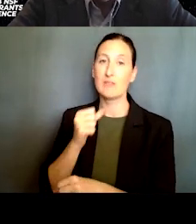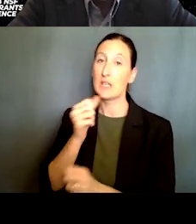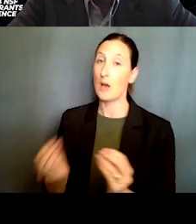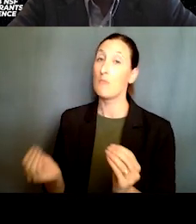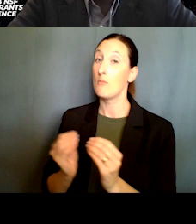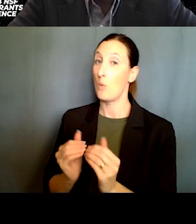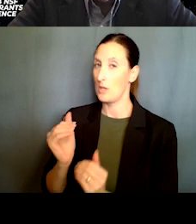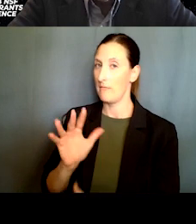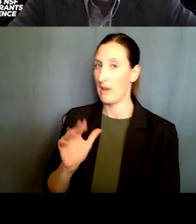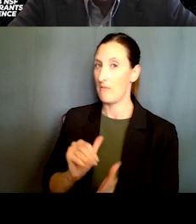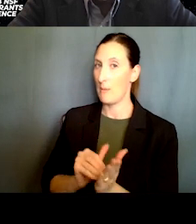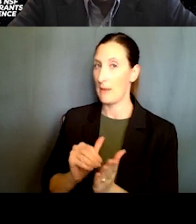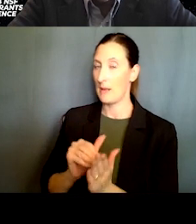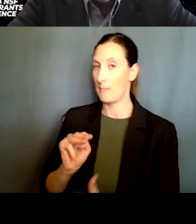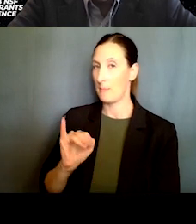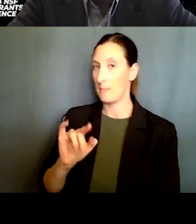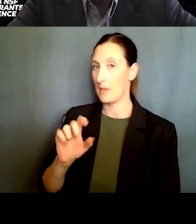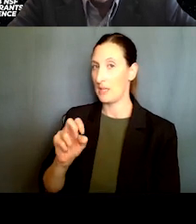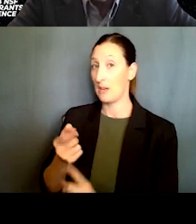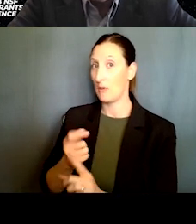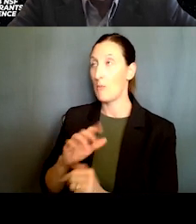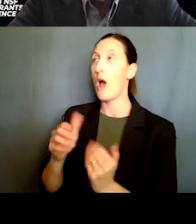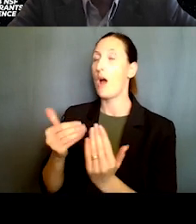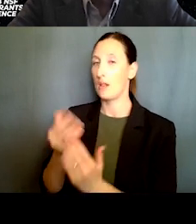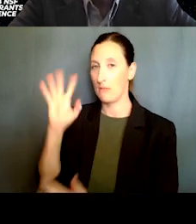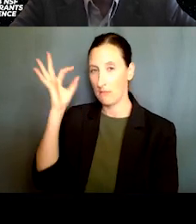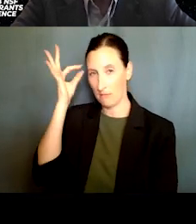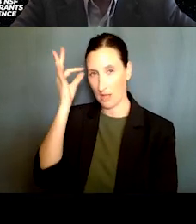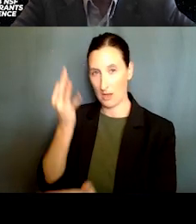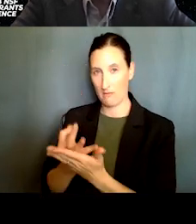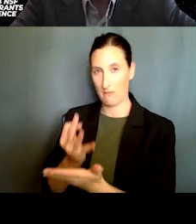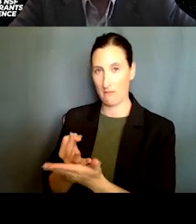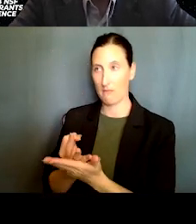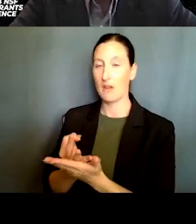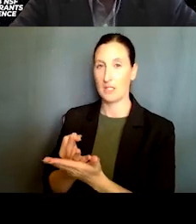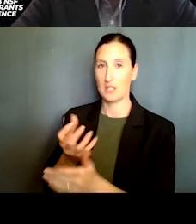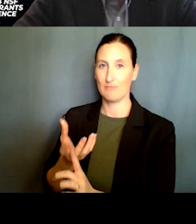more than five million from all federal funding sources for QISE research.